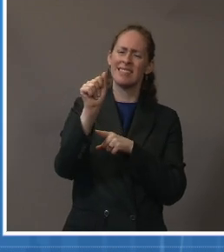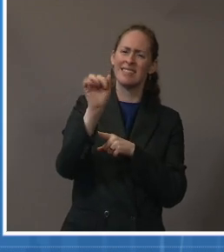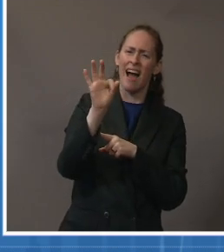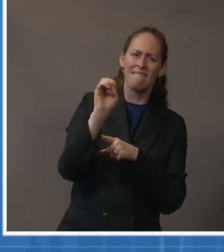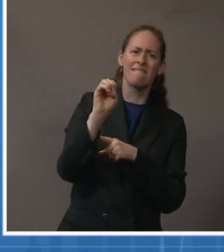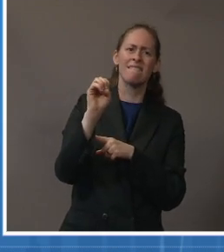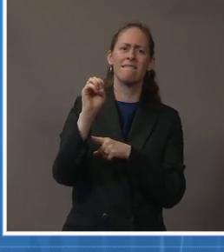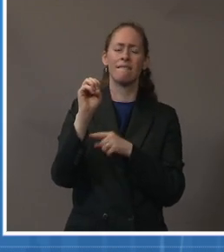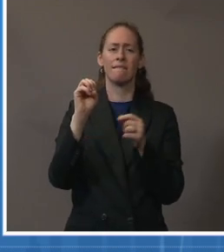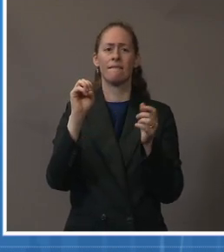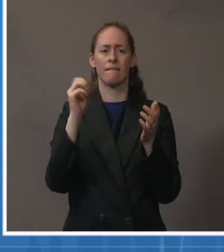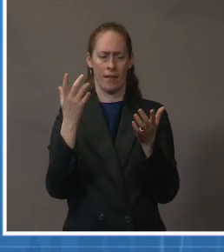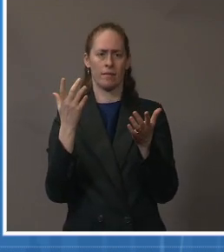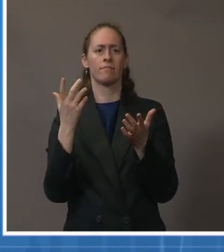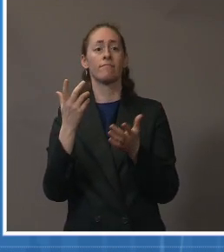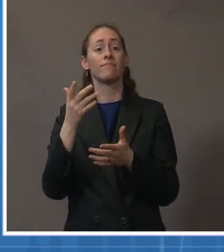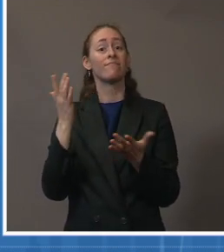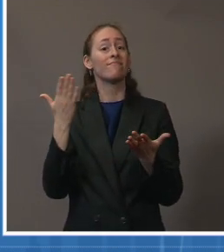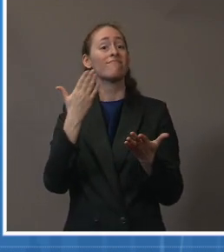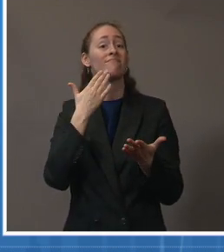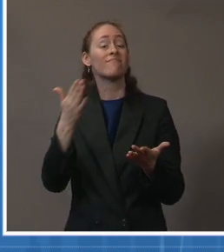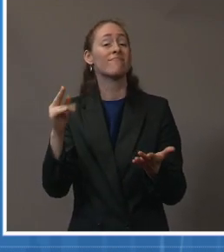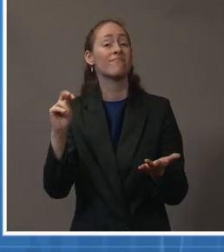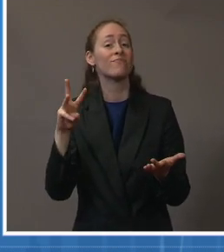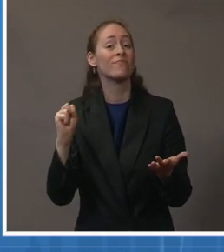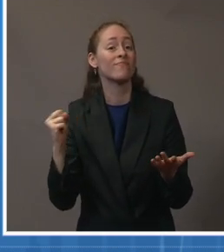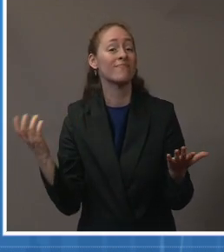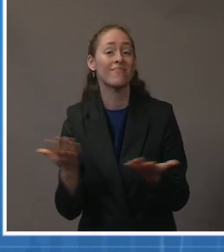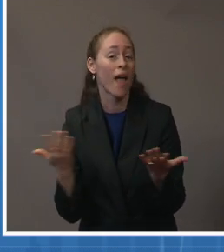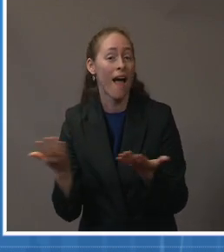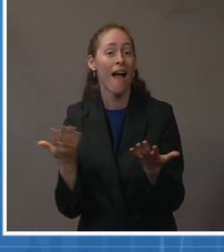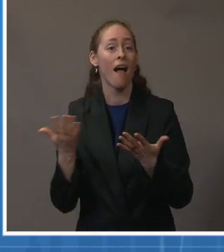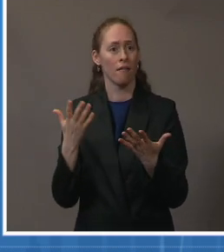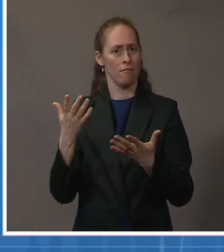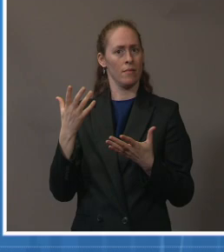The good news is confidence in the vaccines has grown across time,